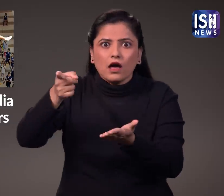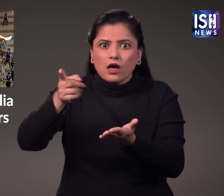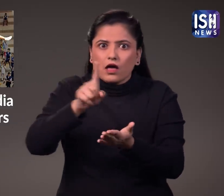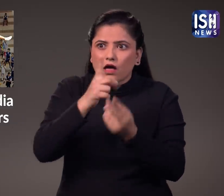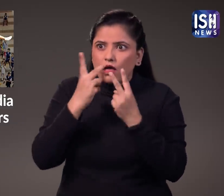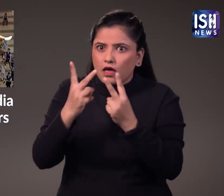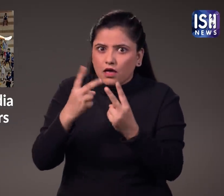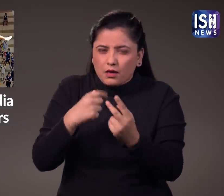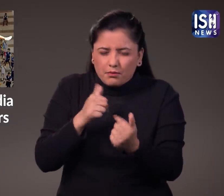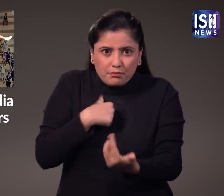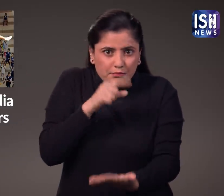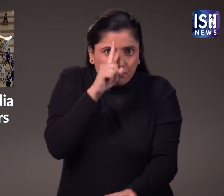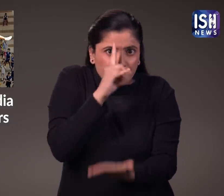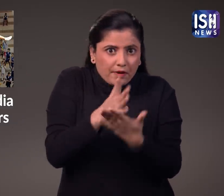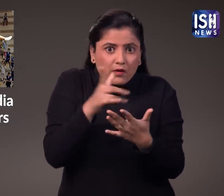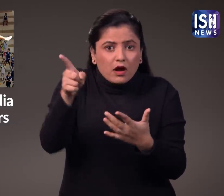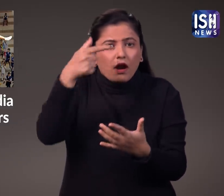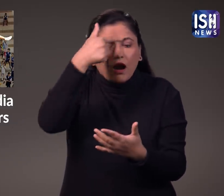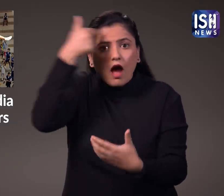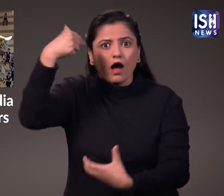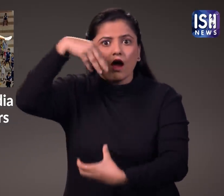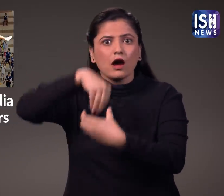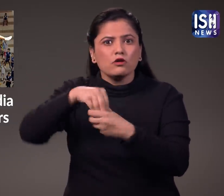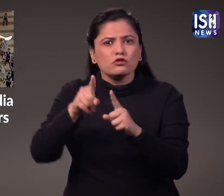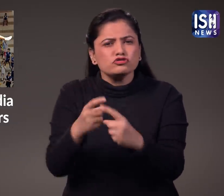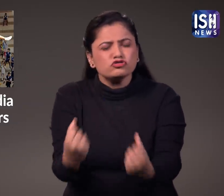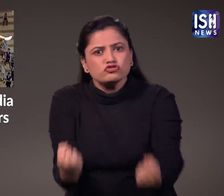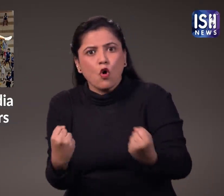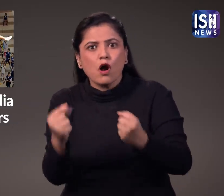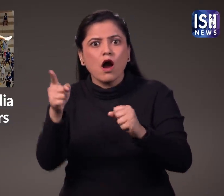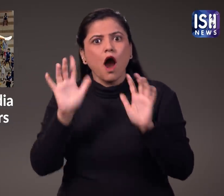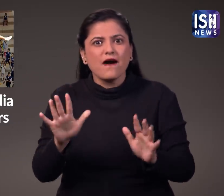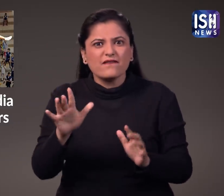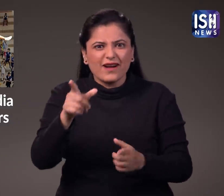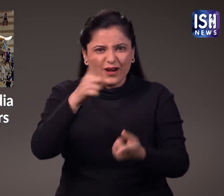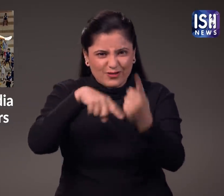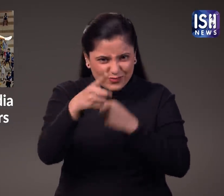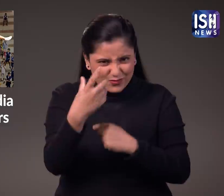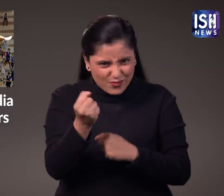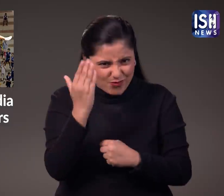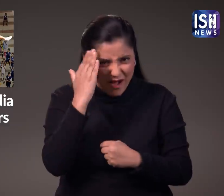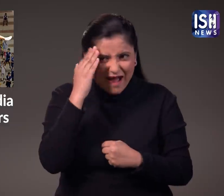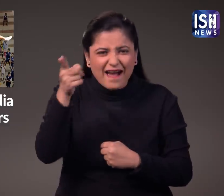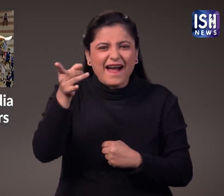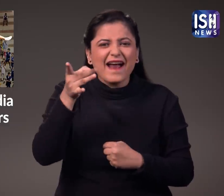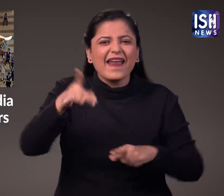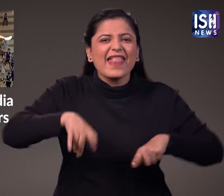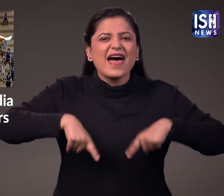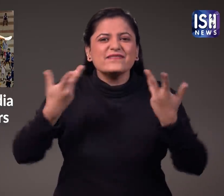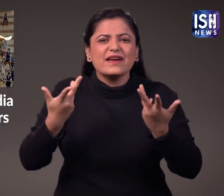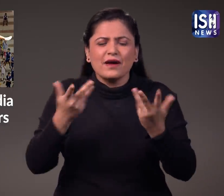You will not believe that these people have some superpowers. Do you want to know about them?